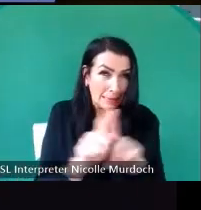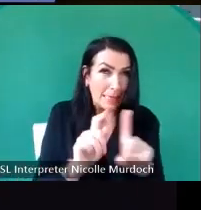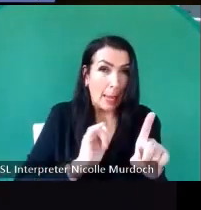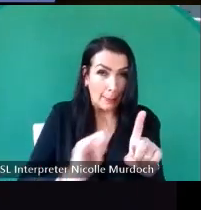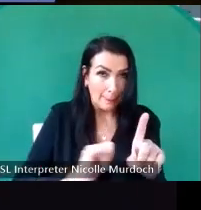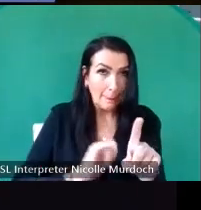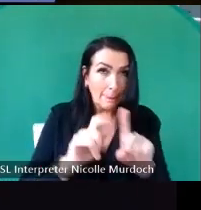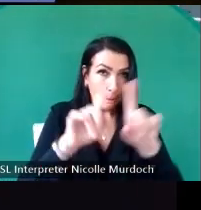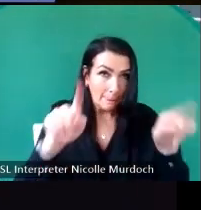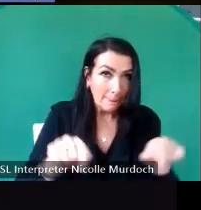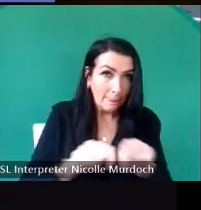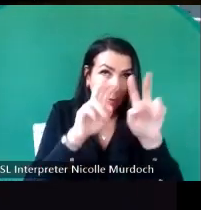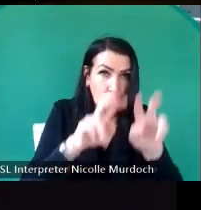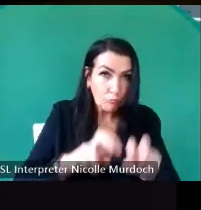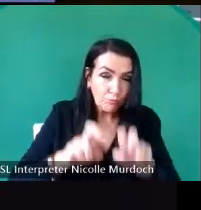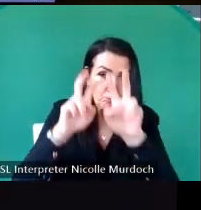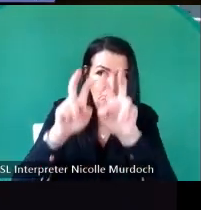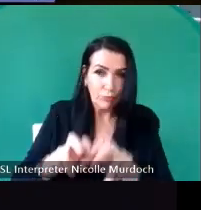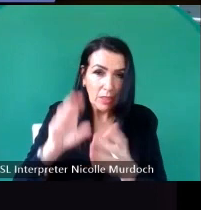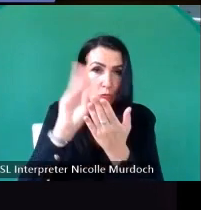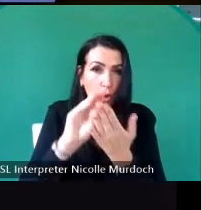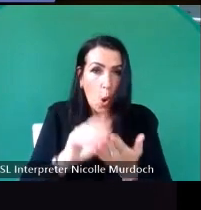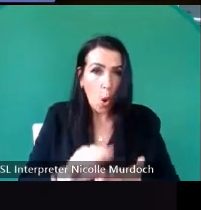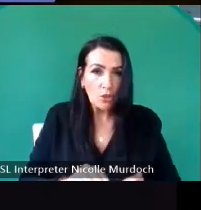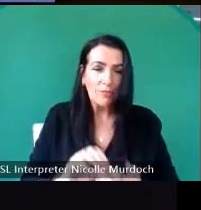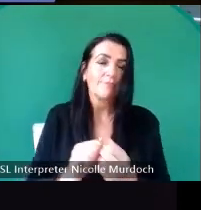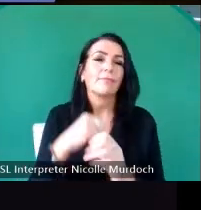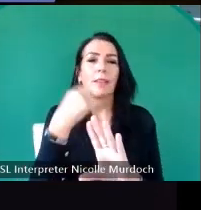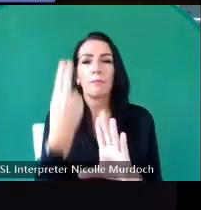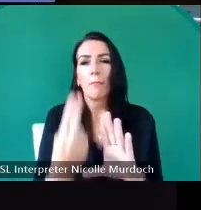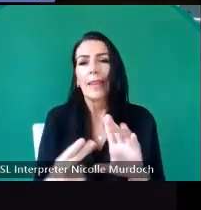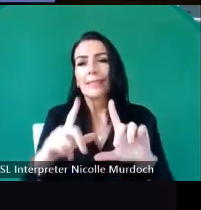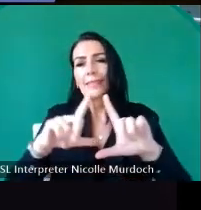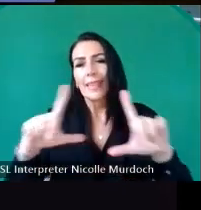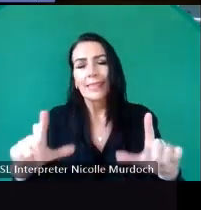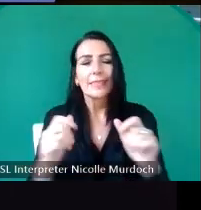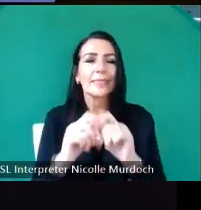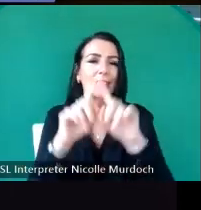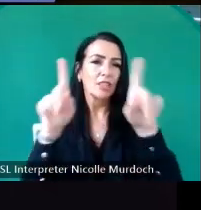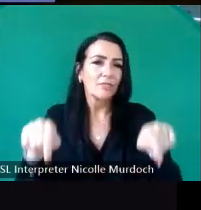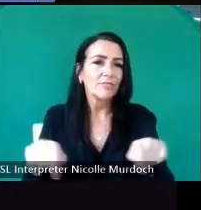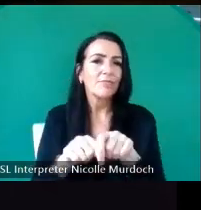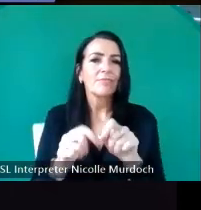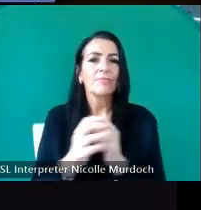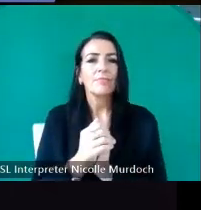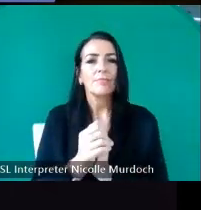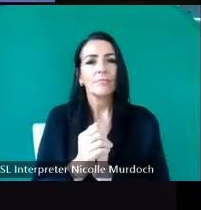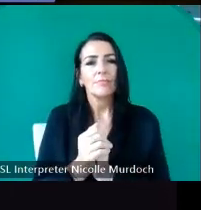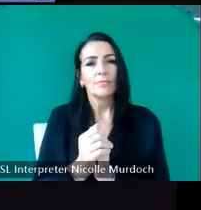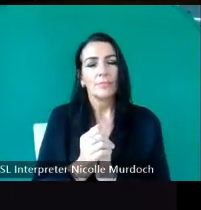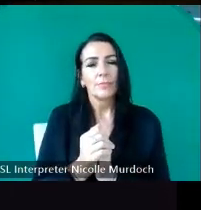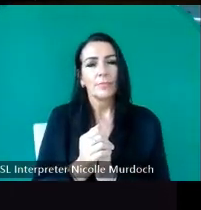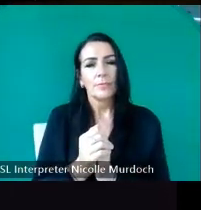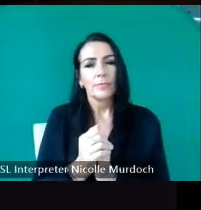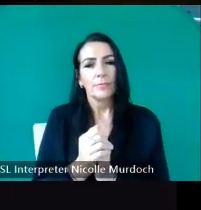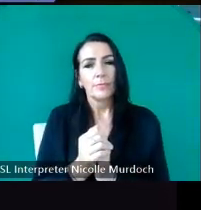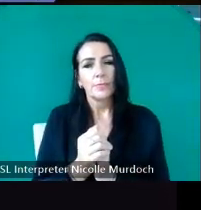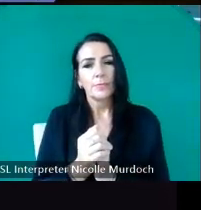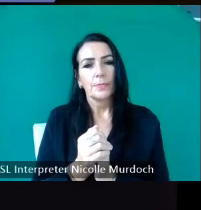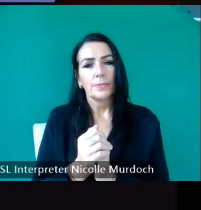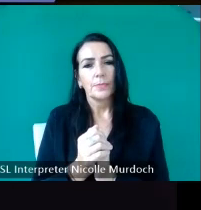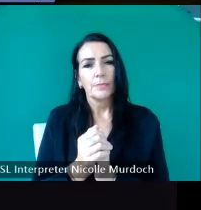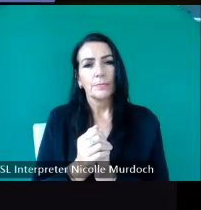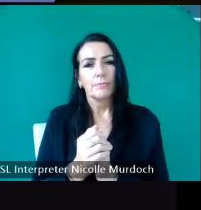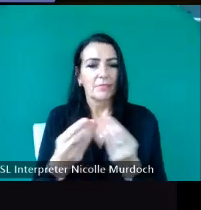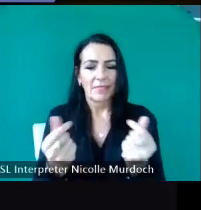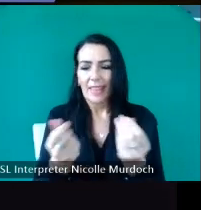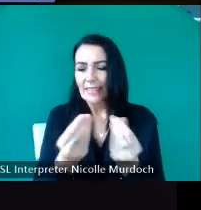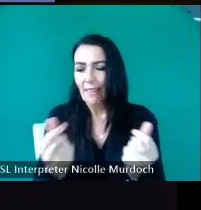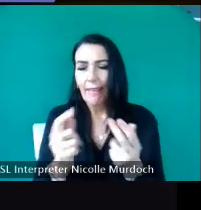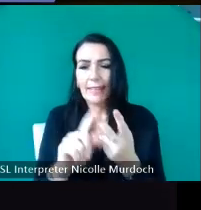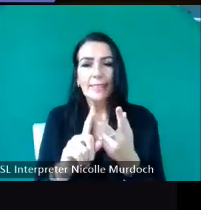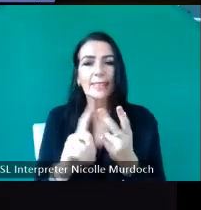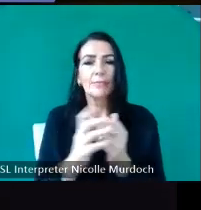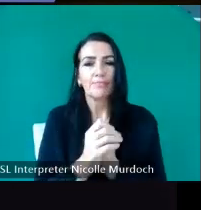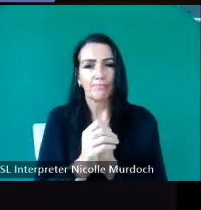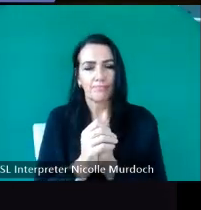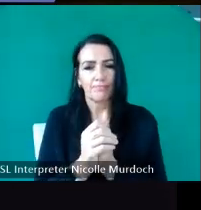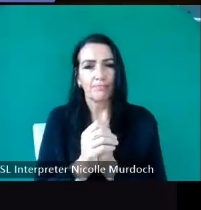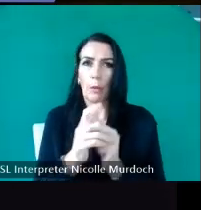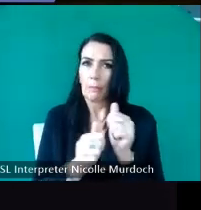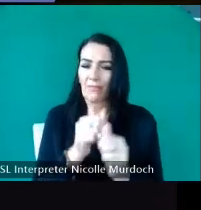own areas paintings also s self-explanatory really um textiles next slide my favorite one these are